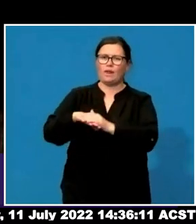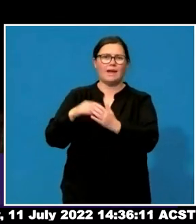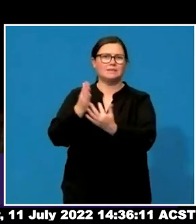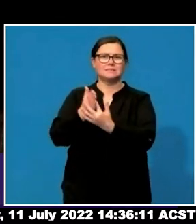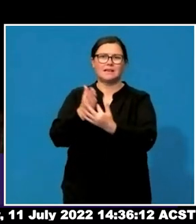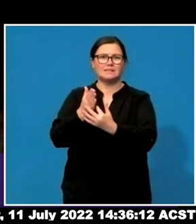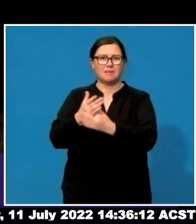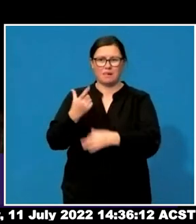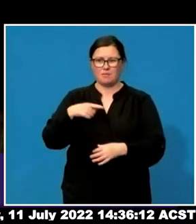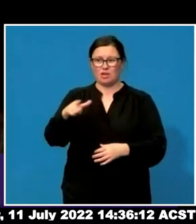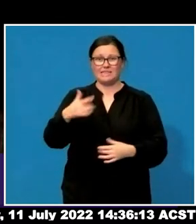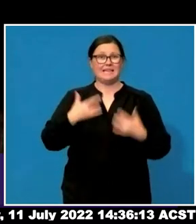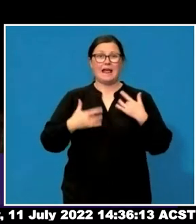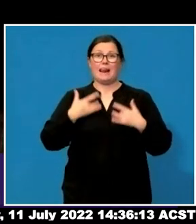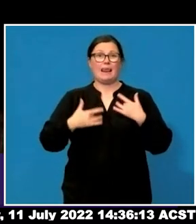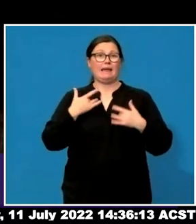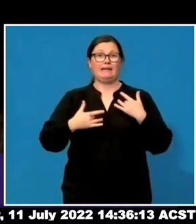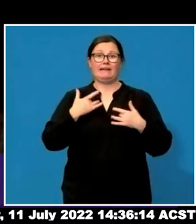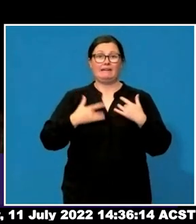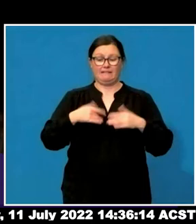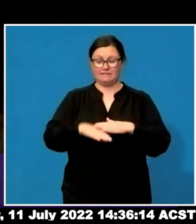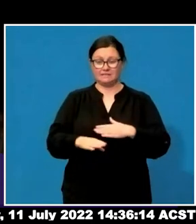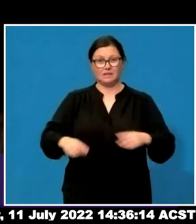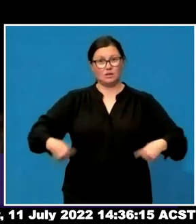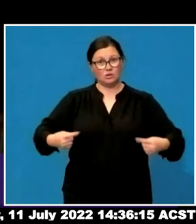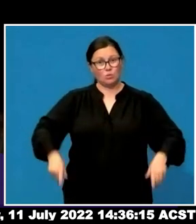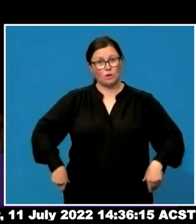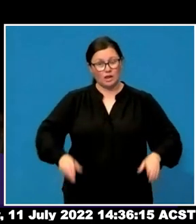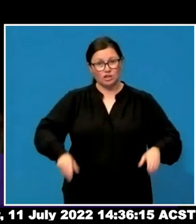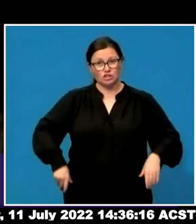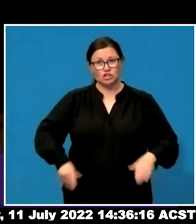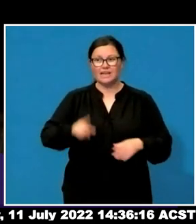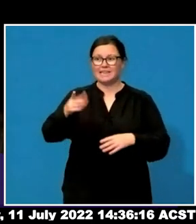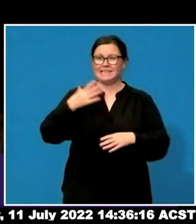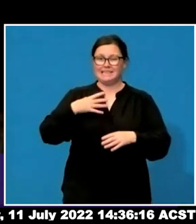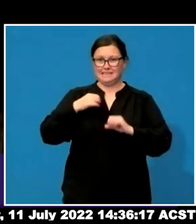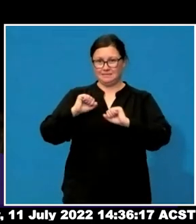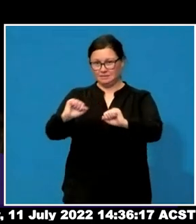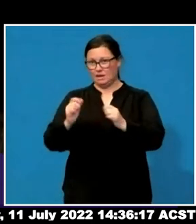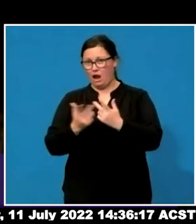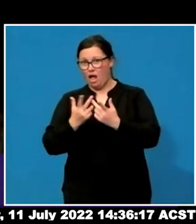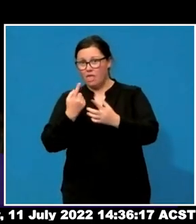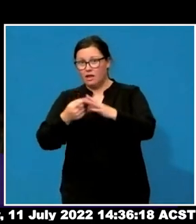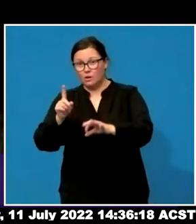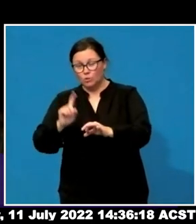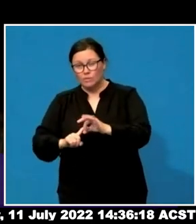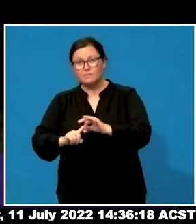wheelchair in terms of that. There would need to be his equipment there and there would need to be other - there